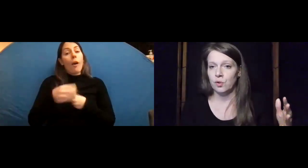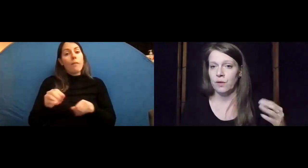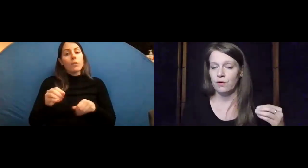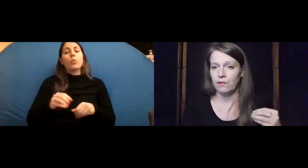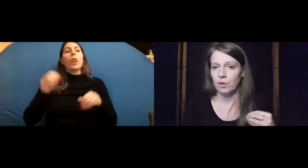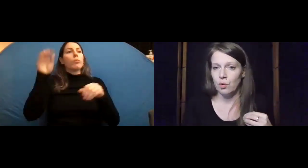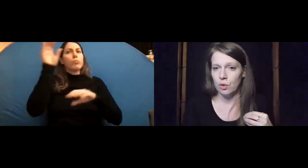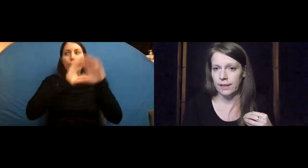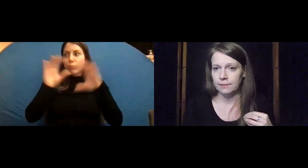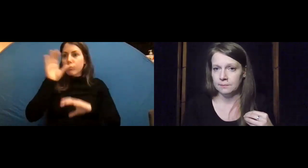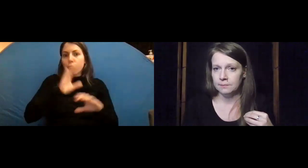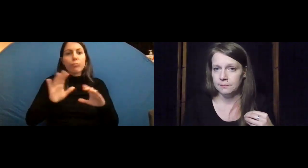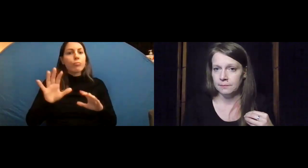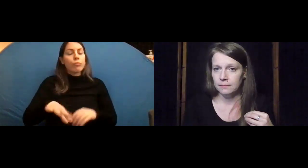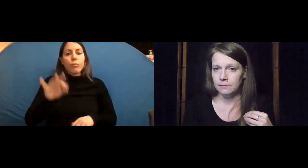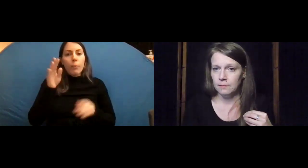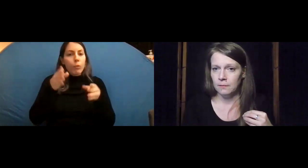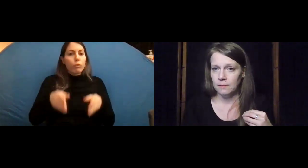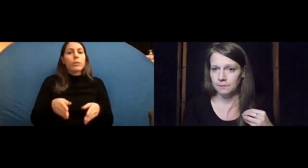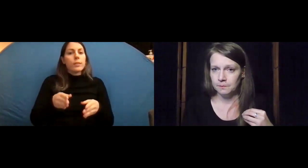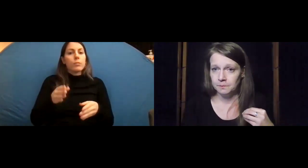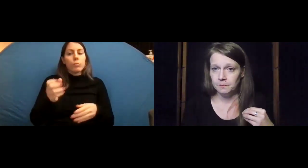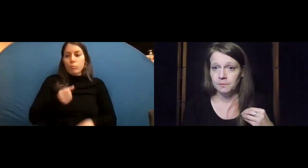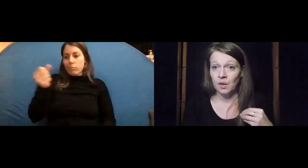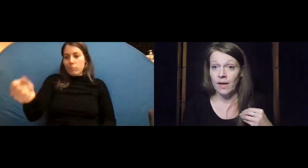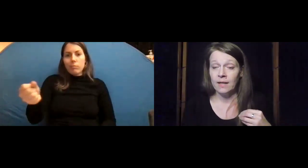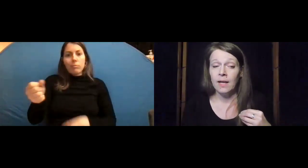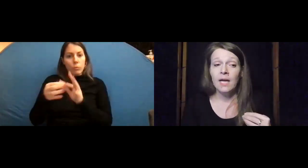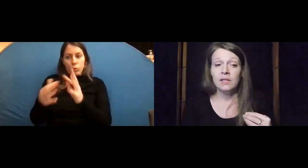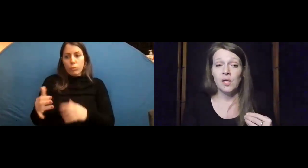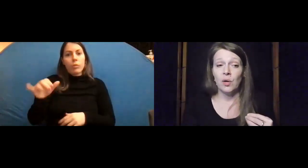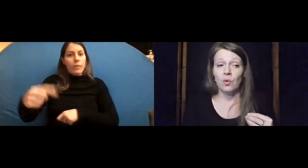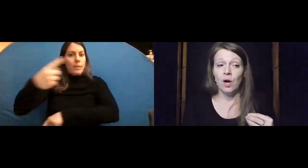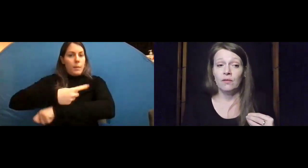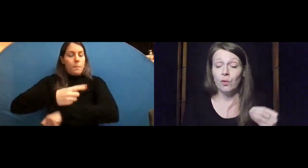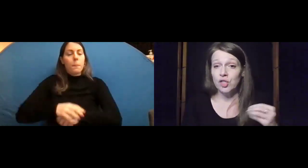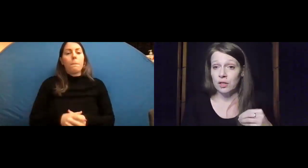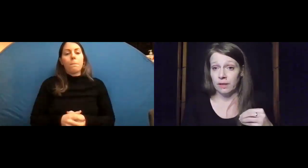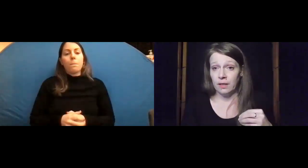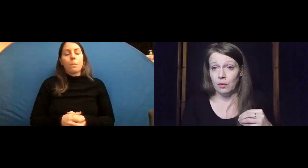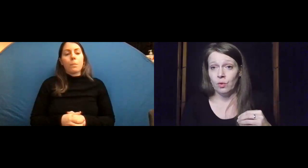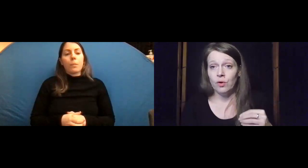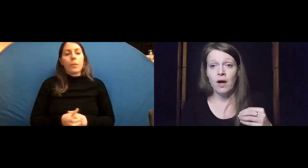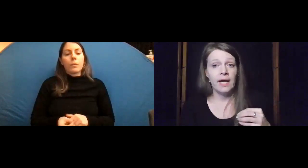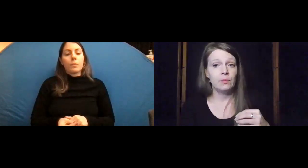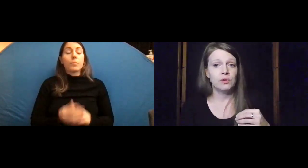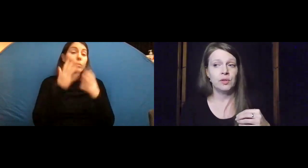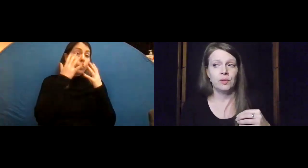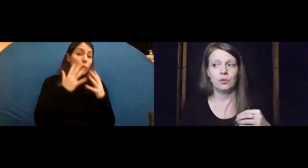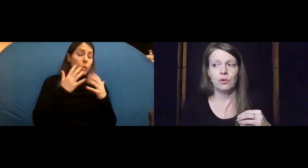my office. And then my office will search out an interpreter to appear for your court date. date.